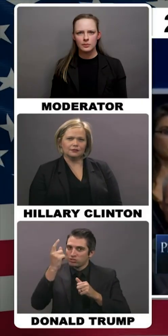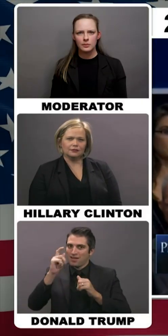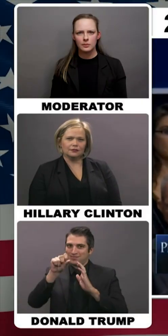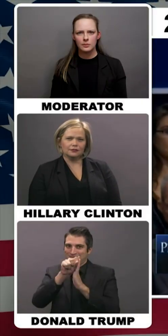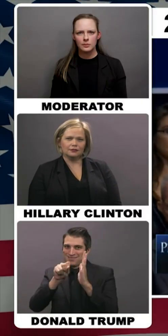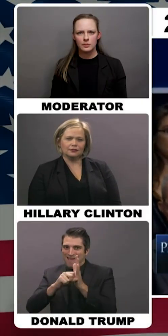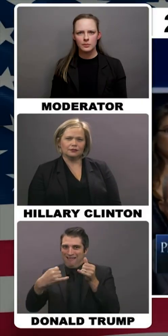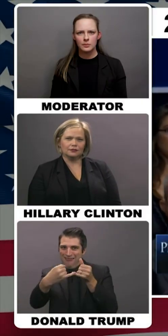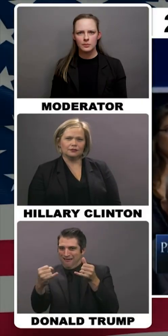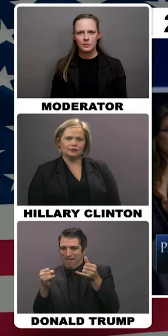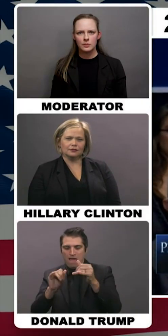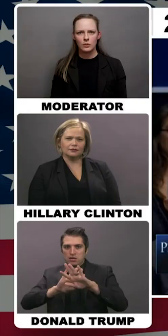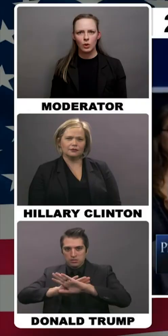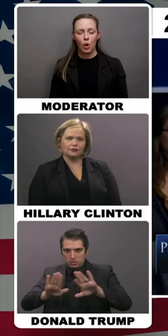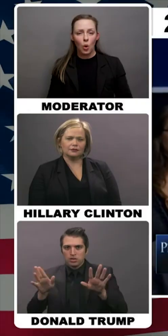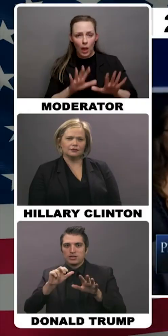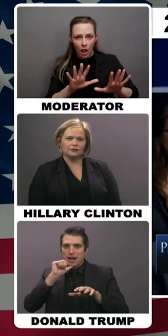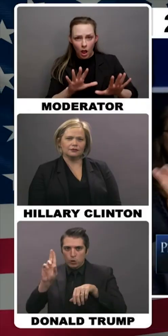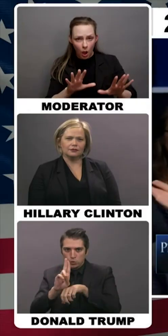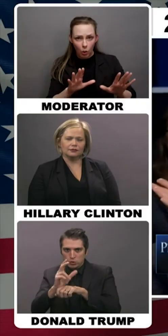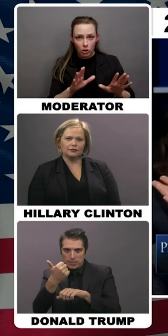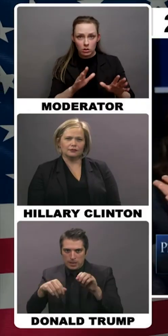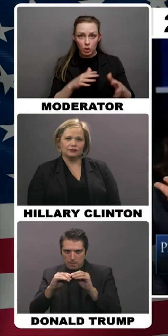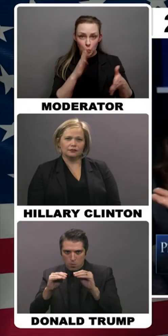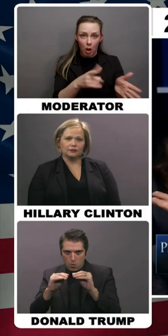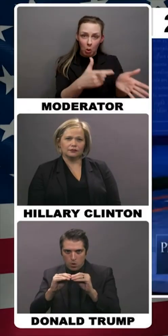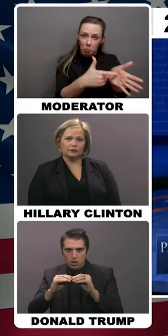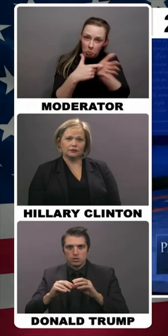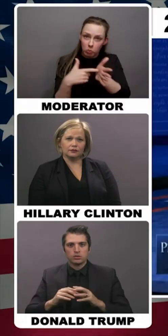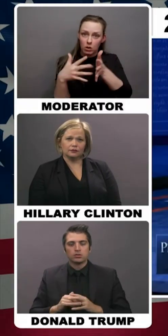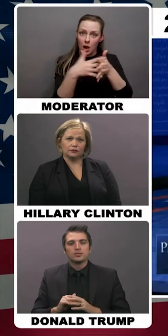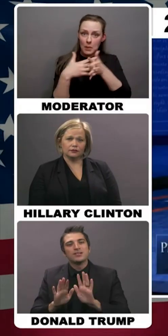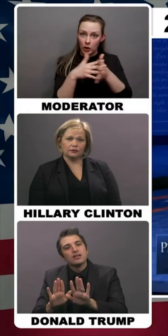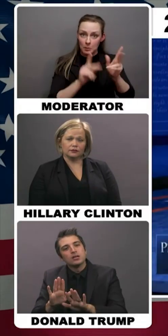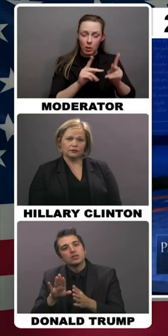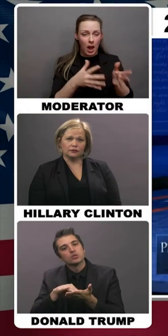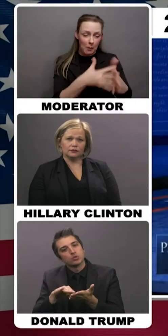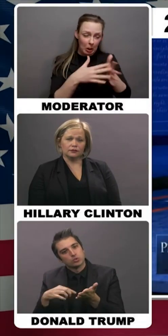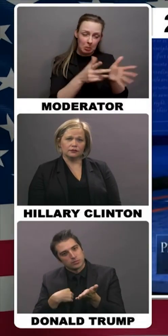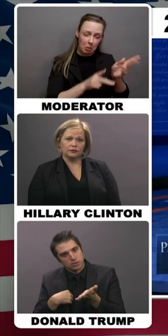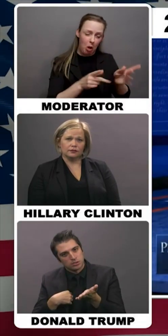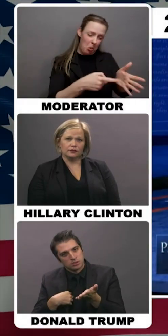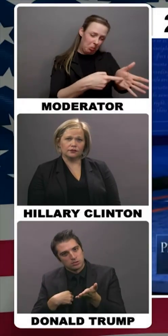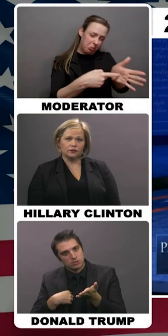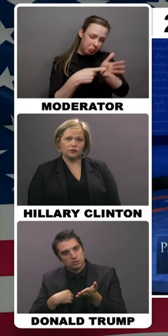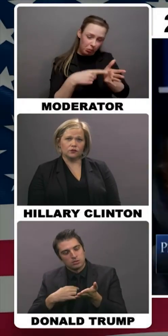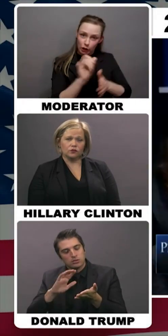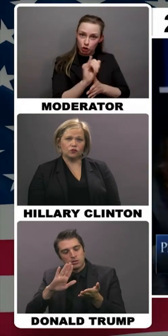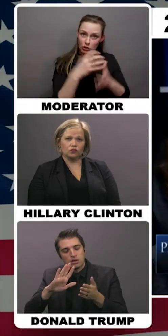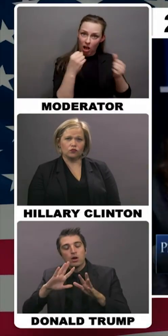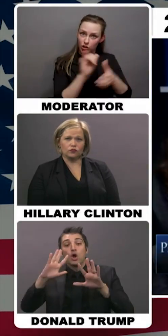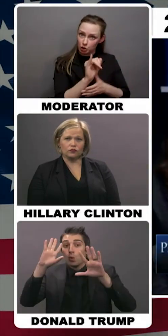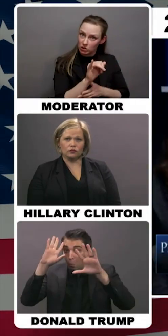President Obama, are you gonna have a mandate that Americans have to have health insurance President Obama by keeping those lines,